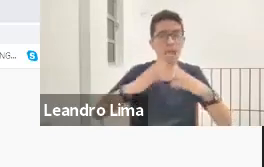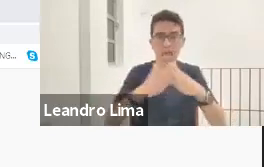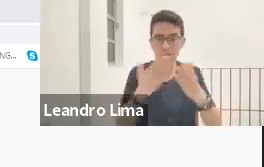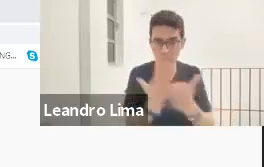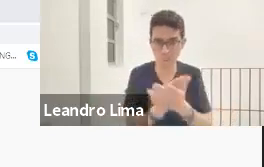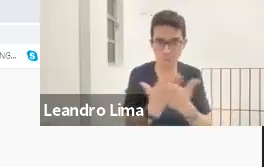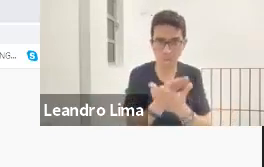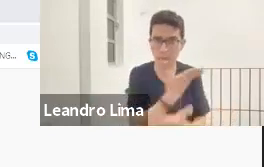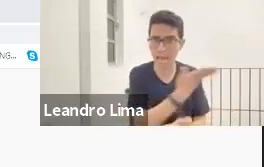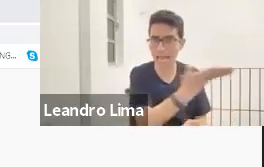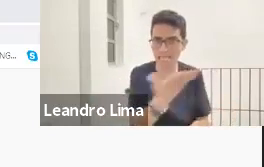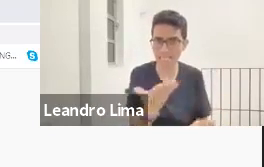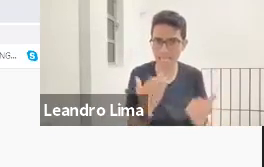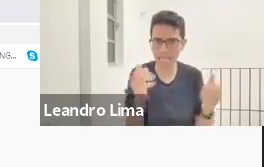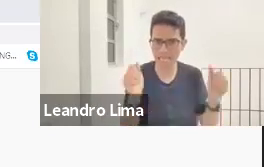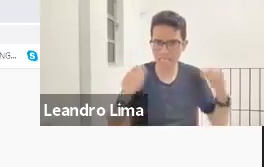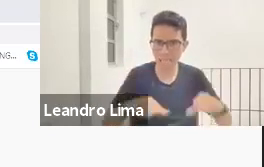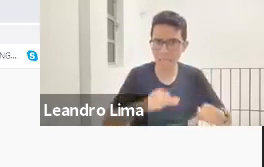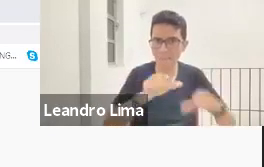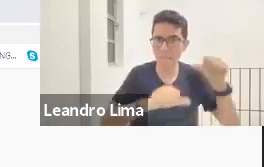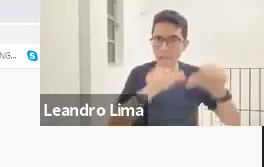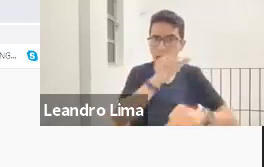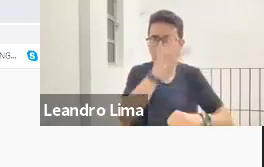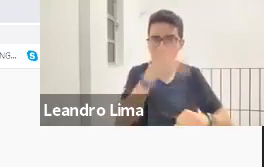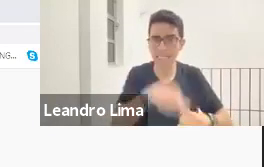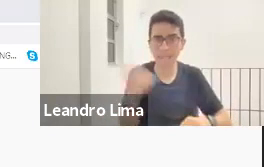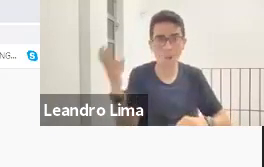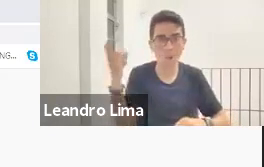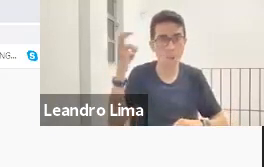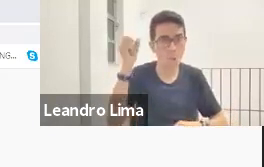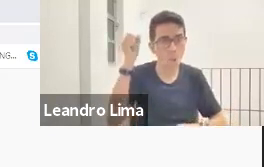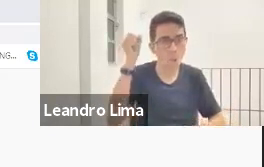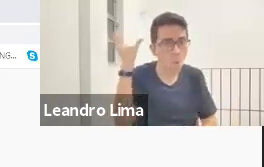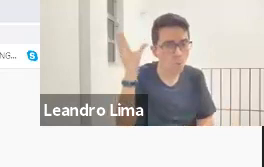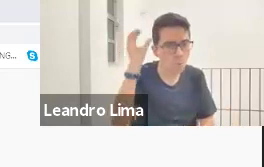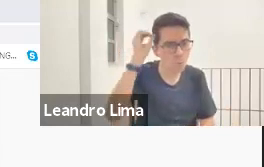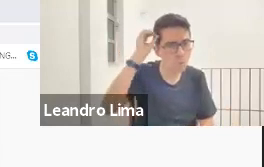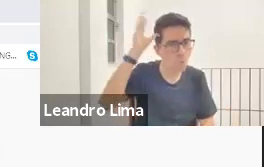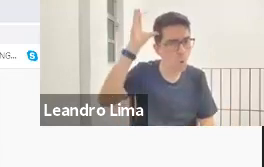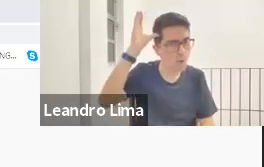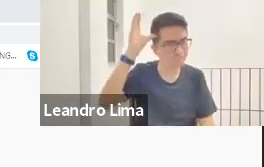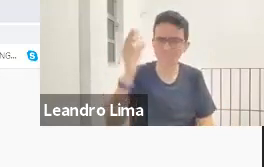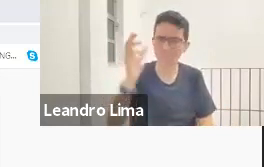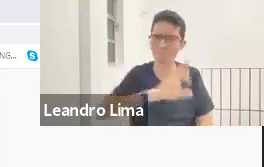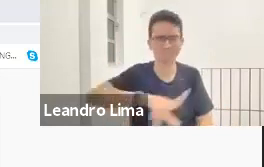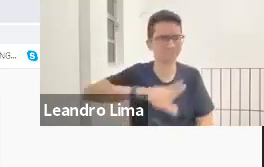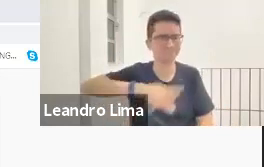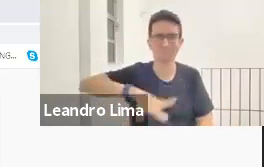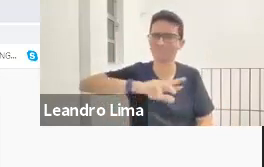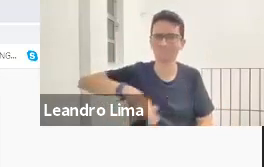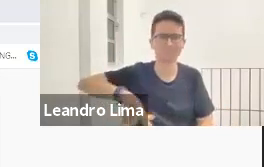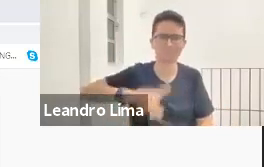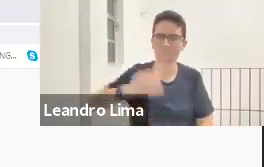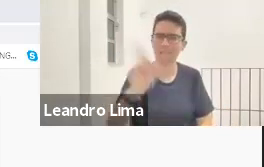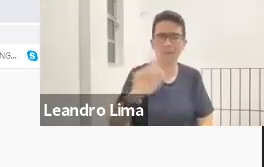So, you know, we're trying to get So, you know, we're trying to get them to be change agents institutions that are very. very resistant to change.